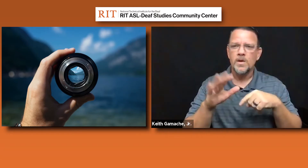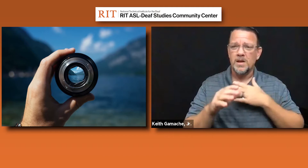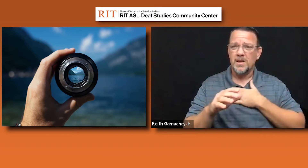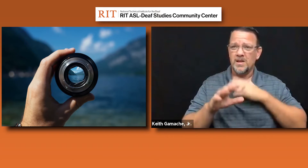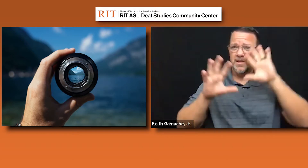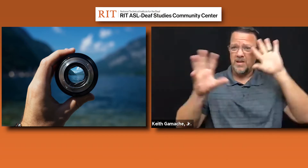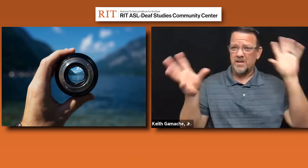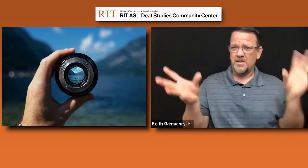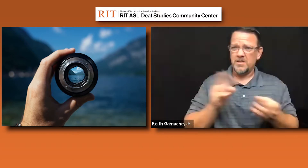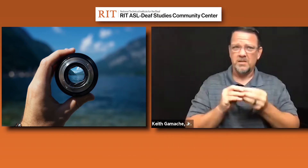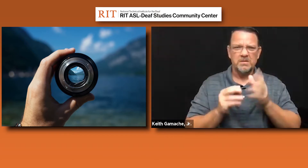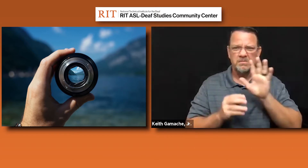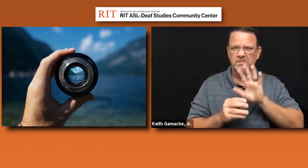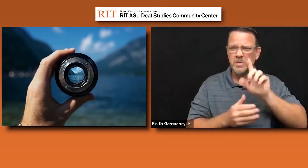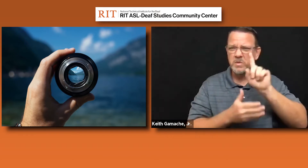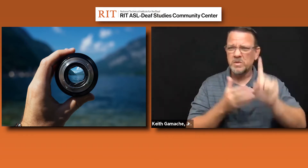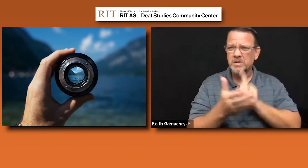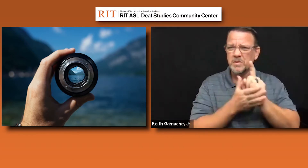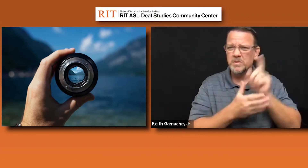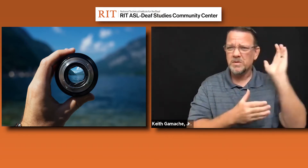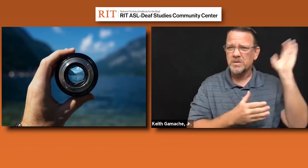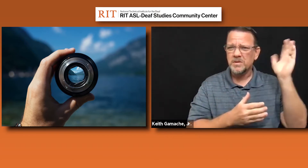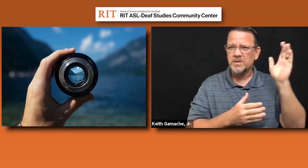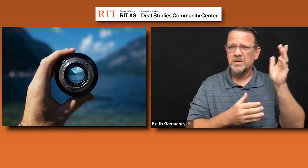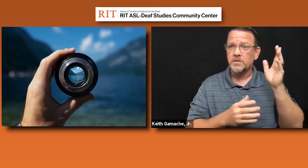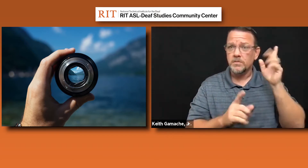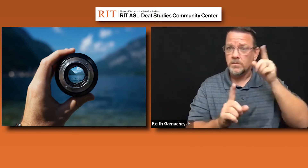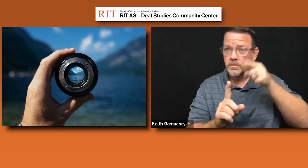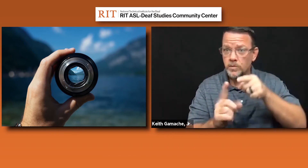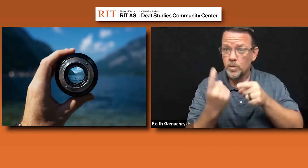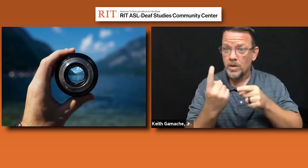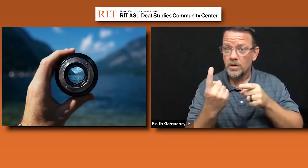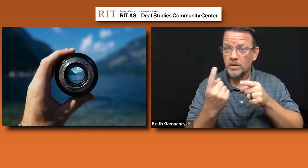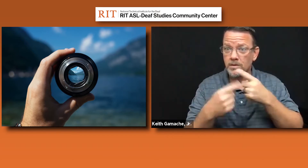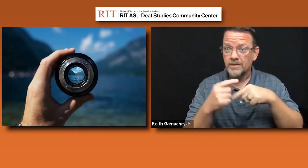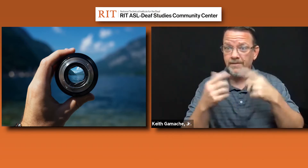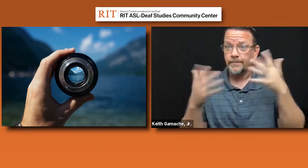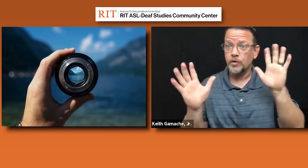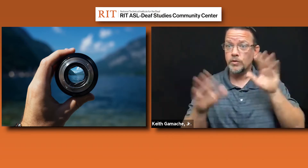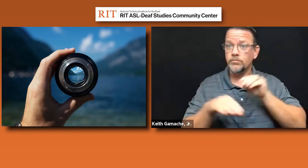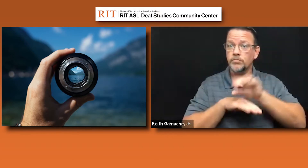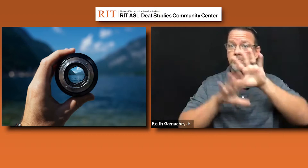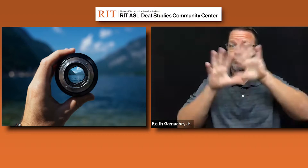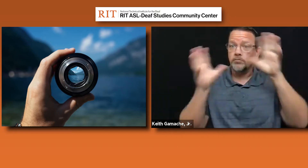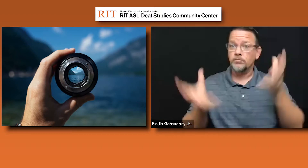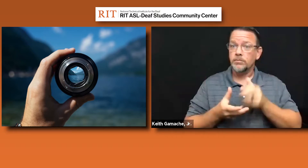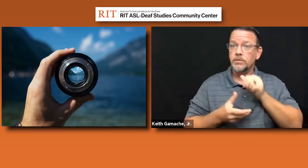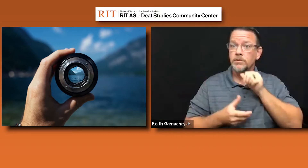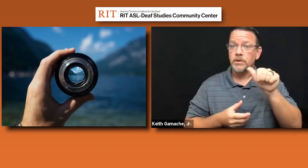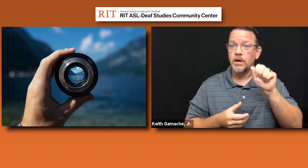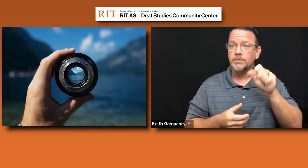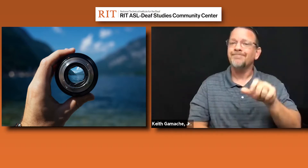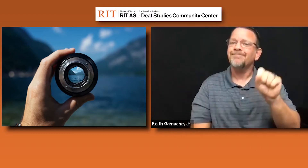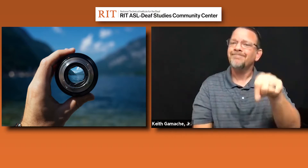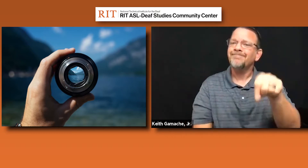and I think in an hour lecture, someone maybe made a comment about one sign choice out of the entire presentation